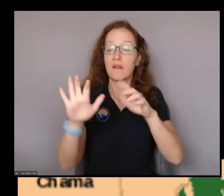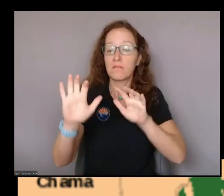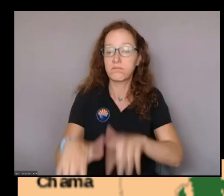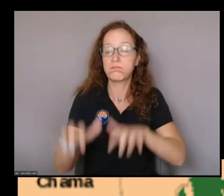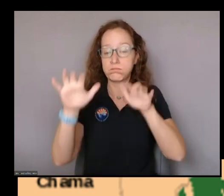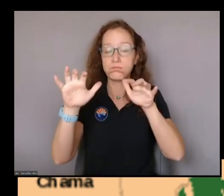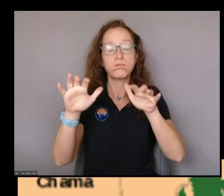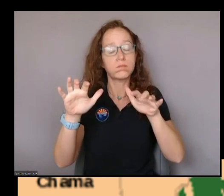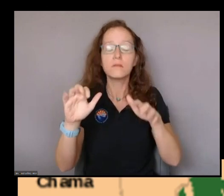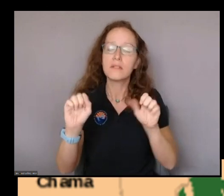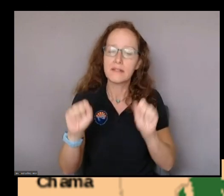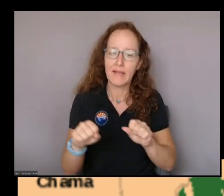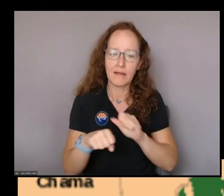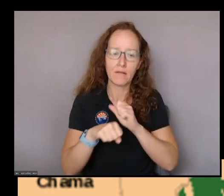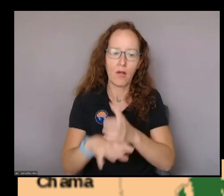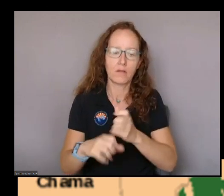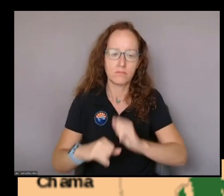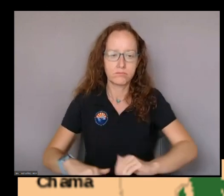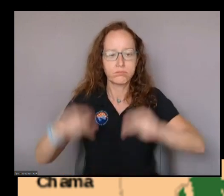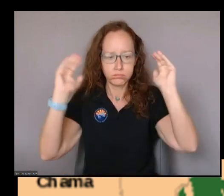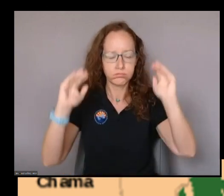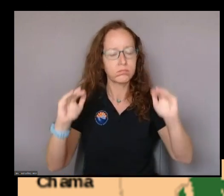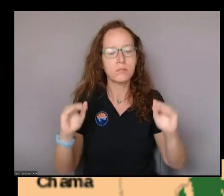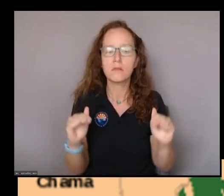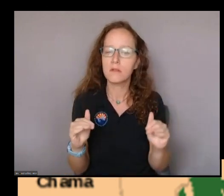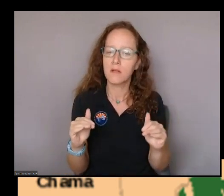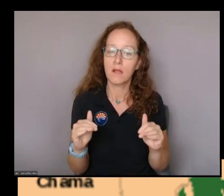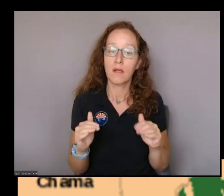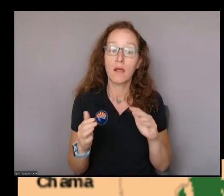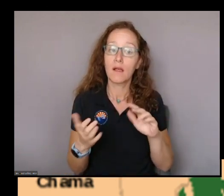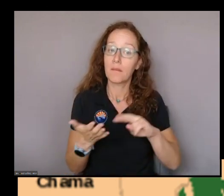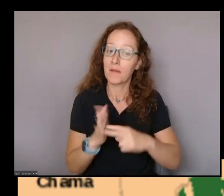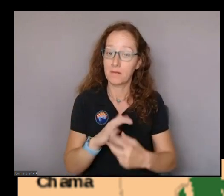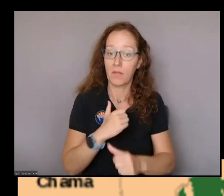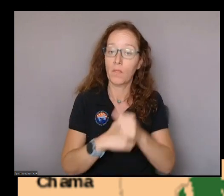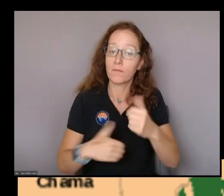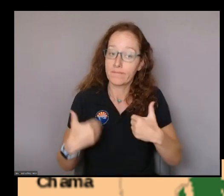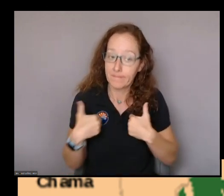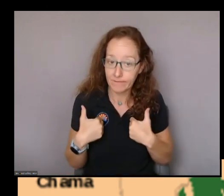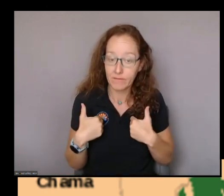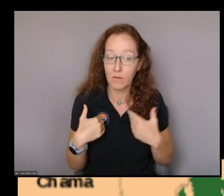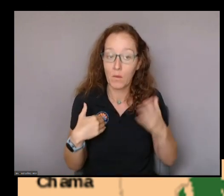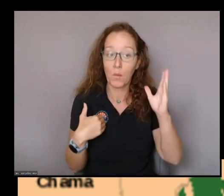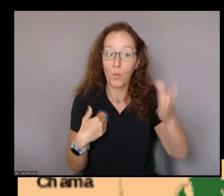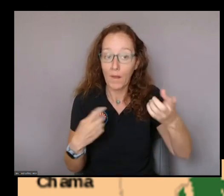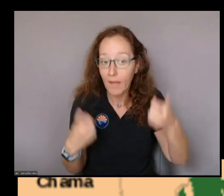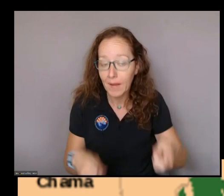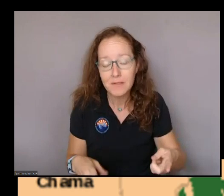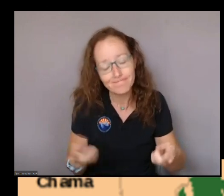actually going to happen, but we do have the threat because we're expecting thunderstorms this afternoon to develop that